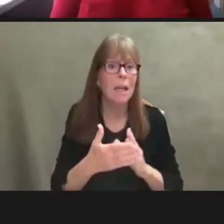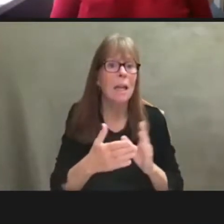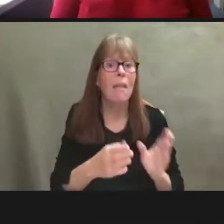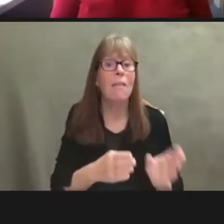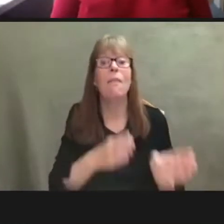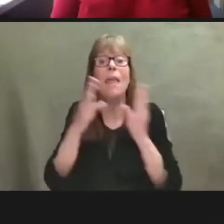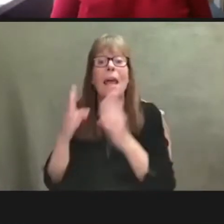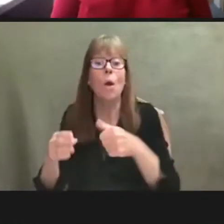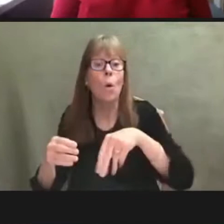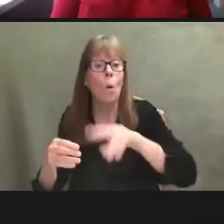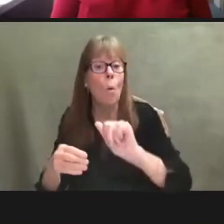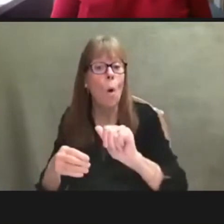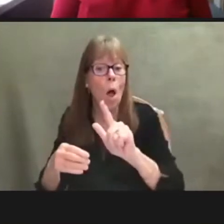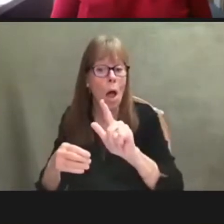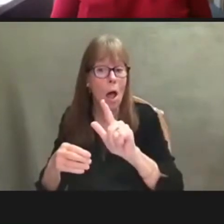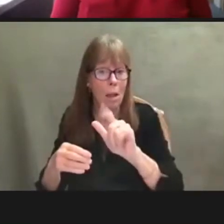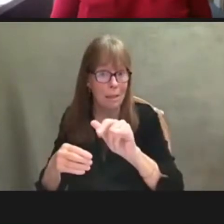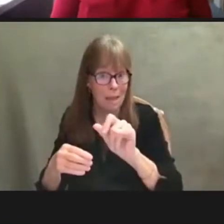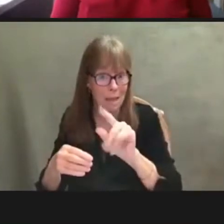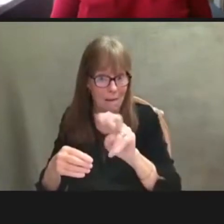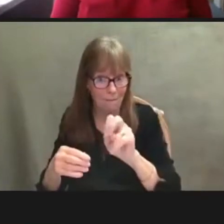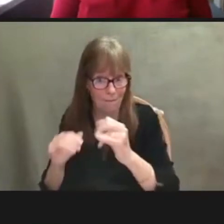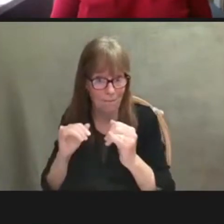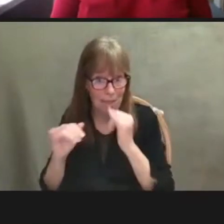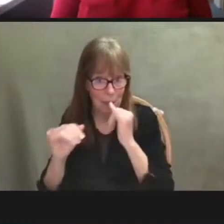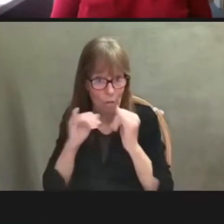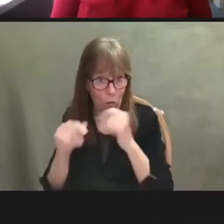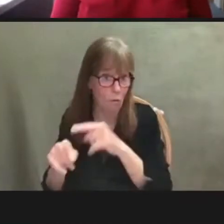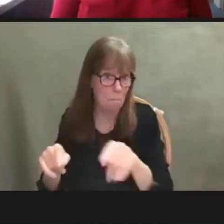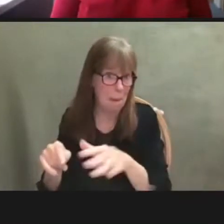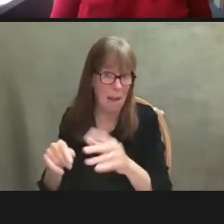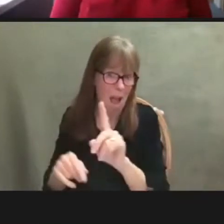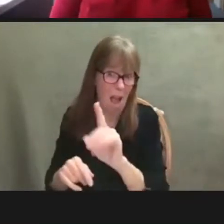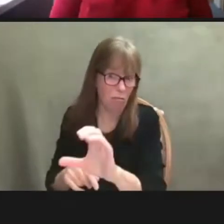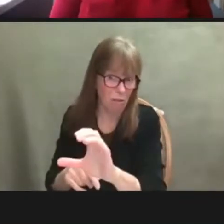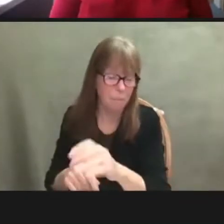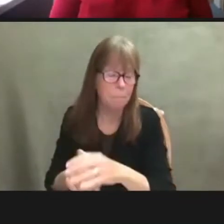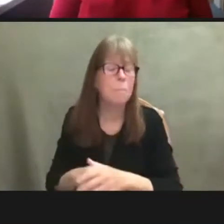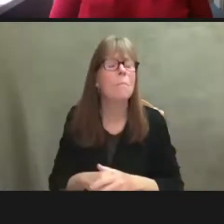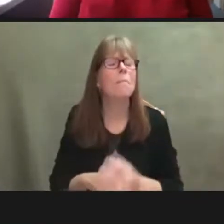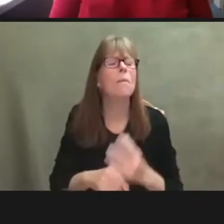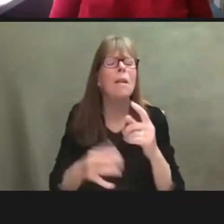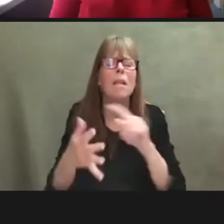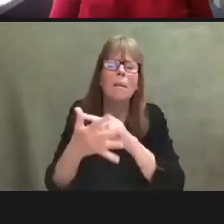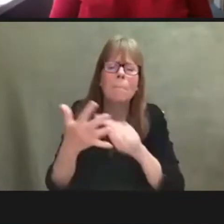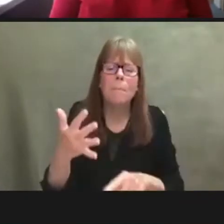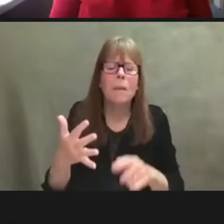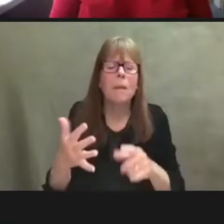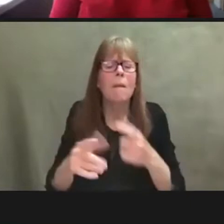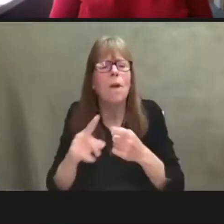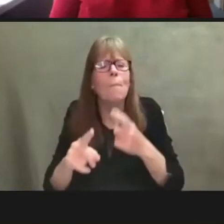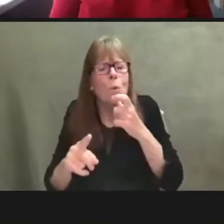interview with about 100 of them. And one of the sets of questions asked, “From whom do you receive the most stigma in your